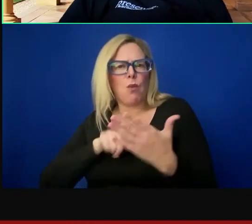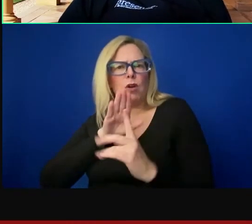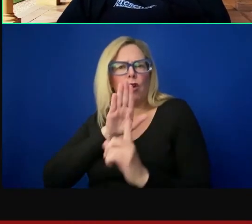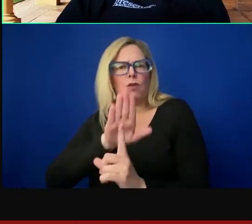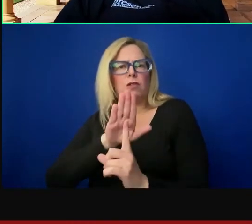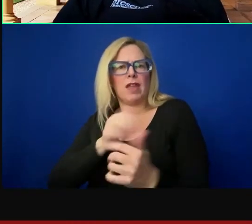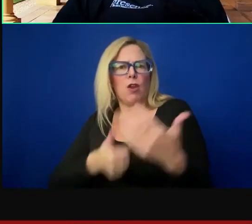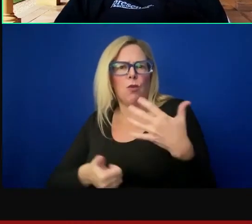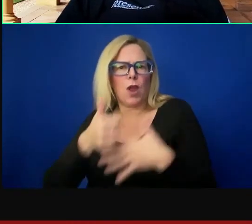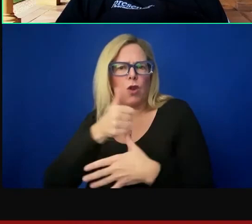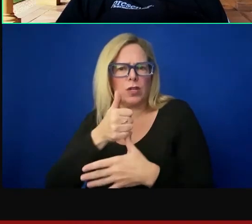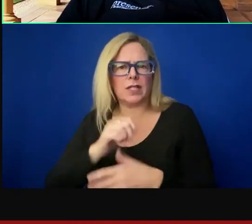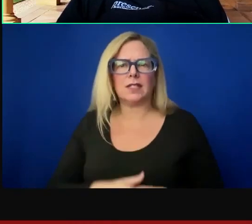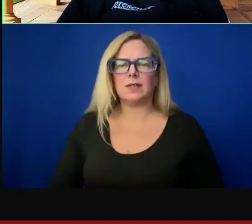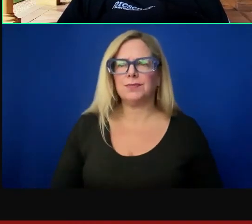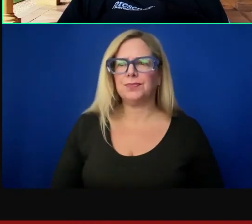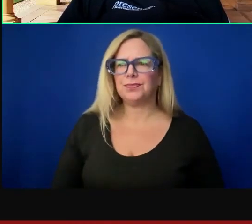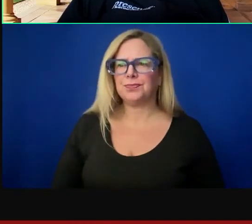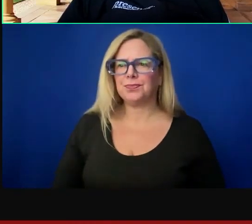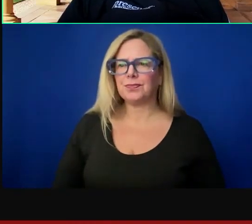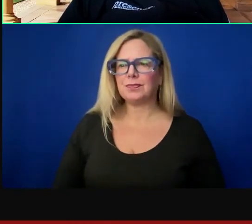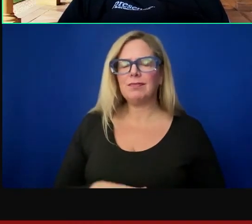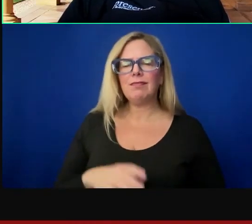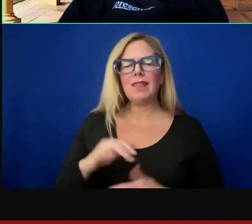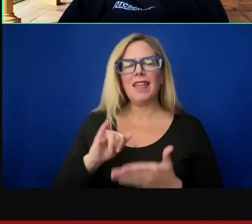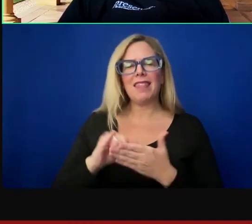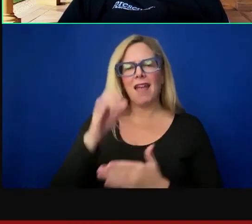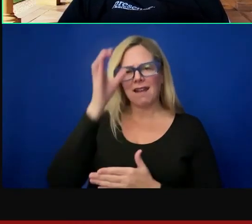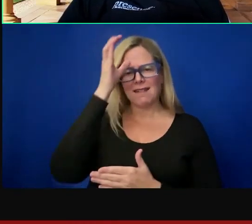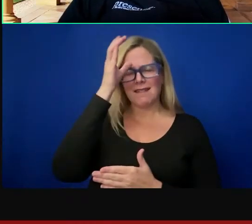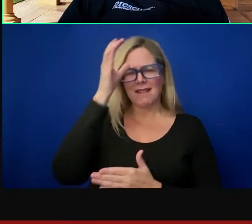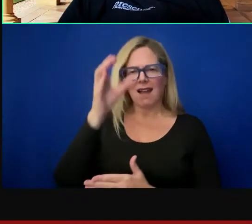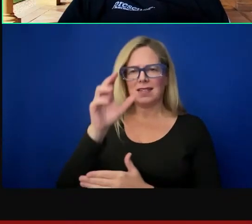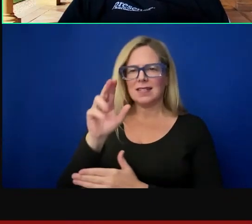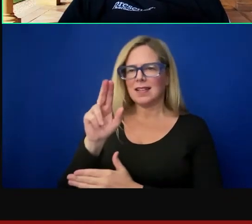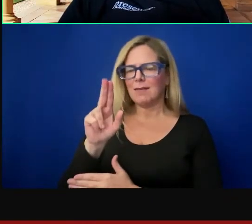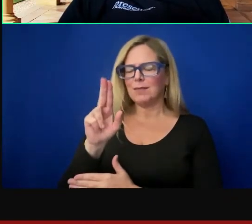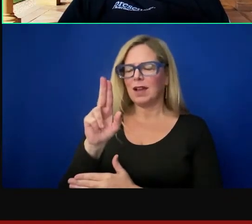There is this concept of Ubuntu that comes and this quote is from Archbishop Desmond